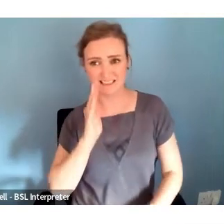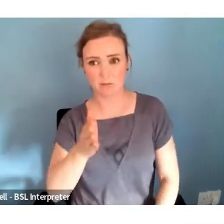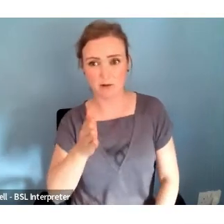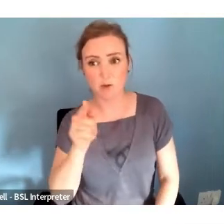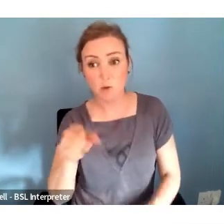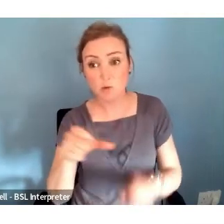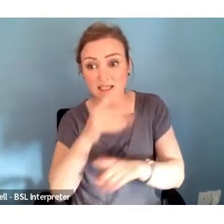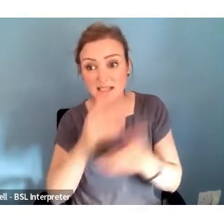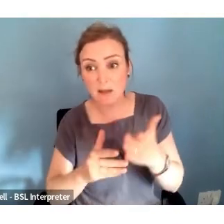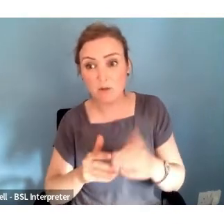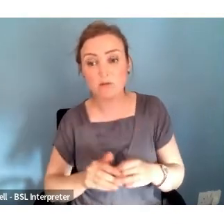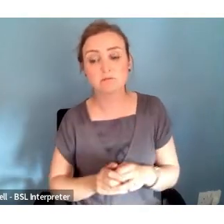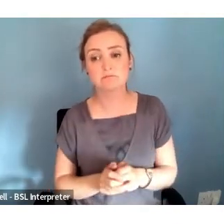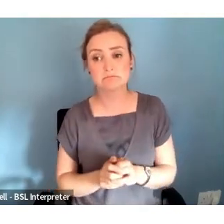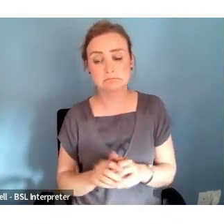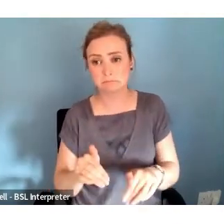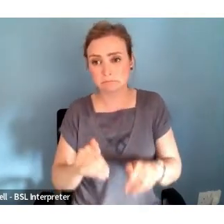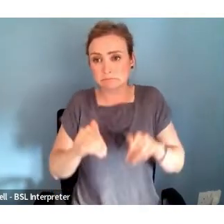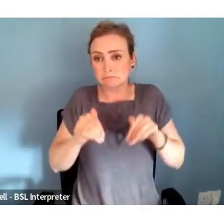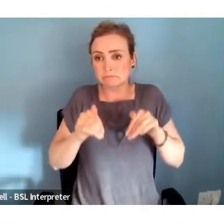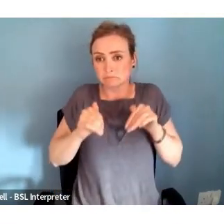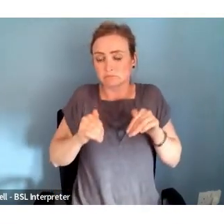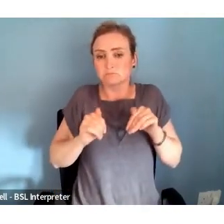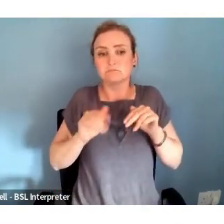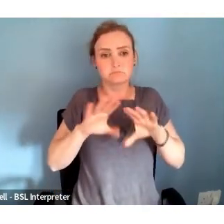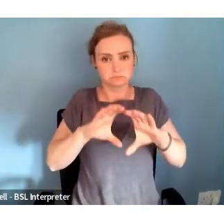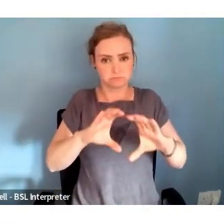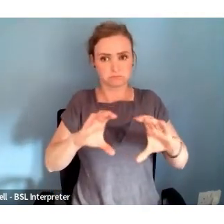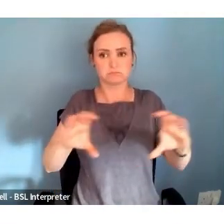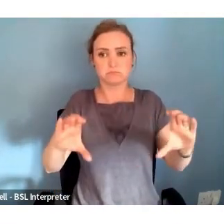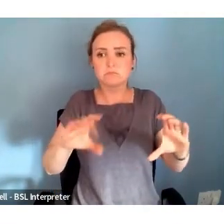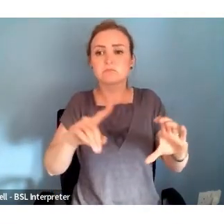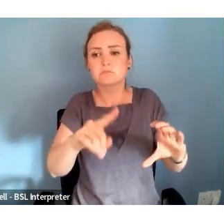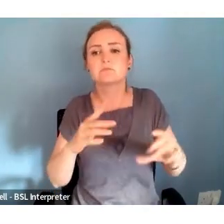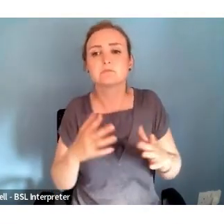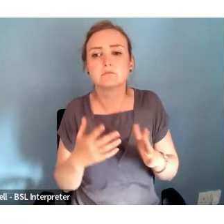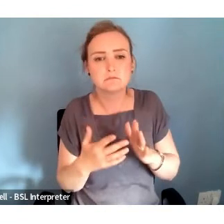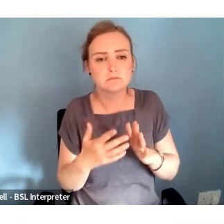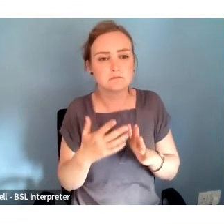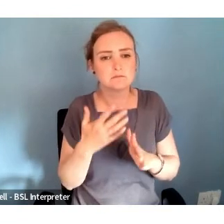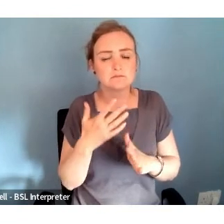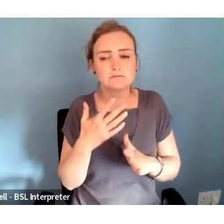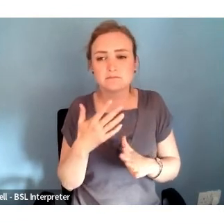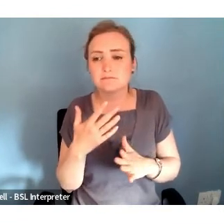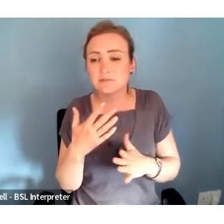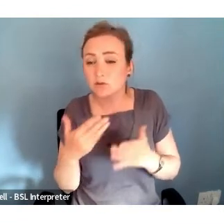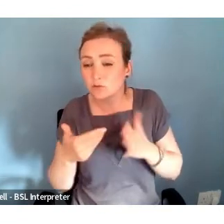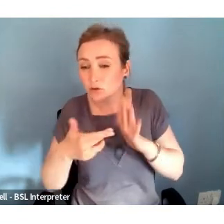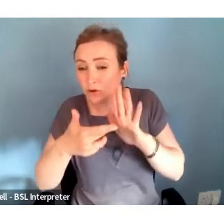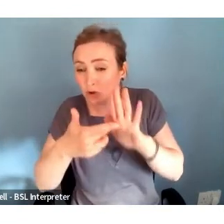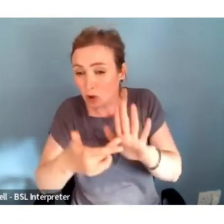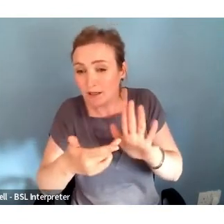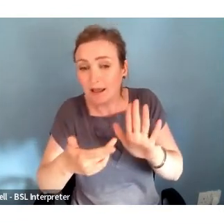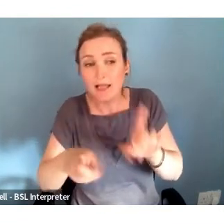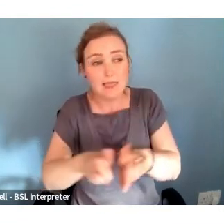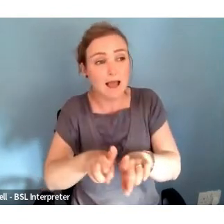: Is there anything we can do to make this work for you? It might be a parent who says don't interview me at 3:00 I have to pick the kids up.